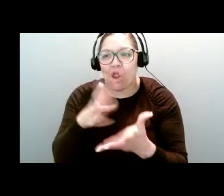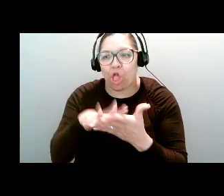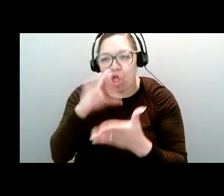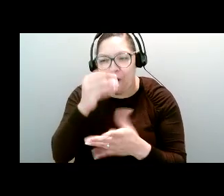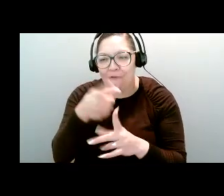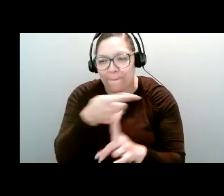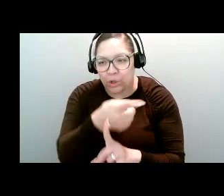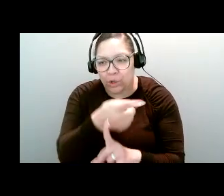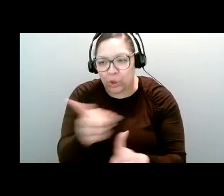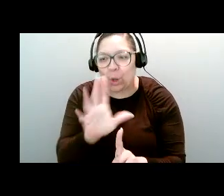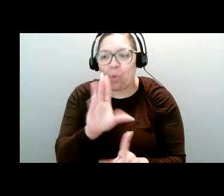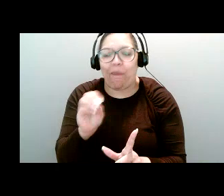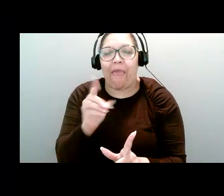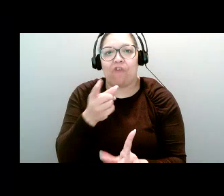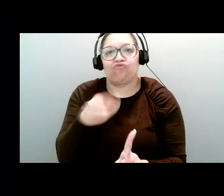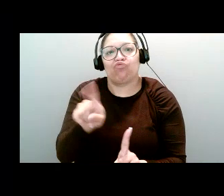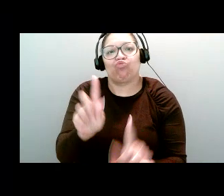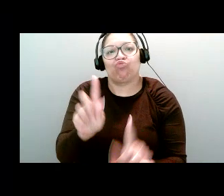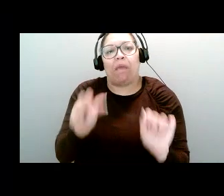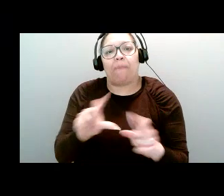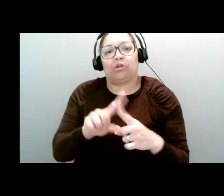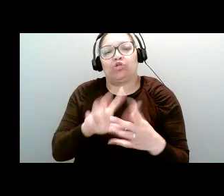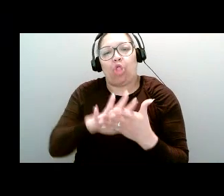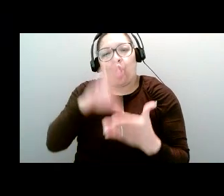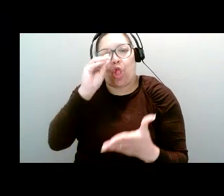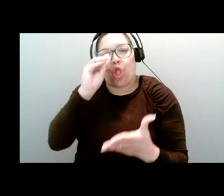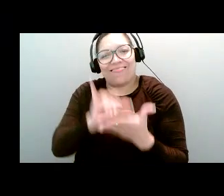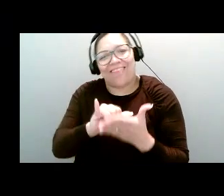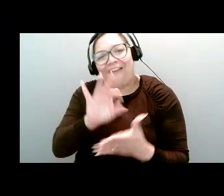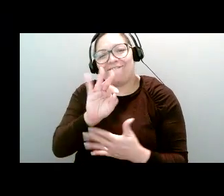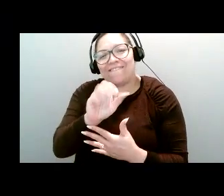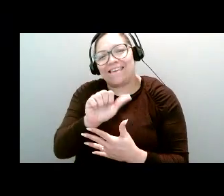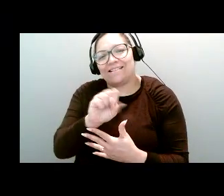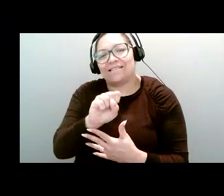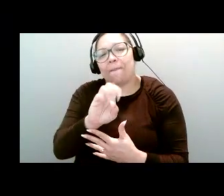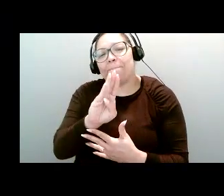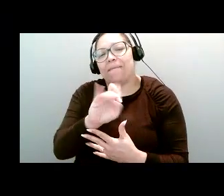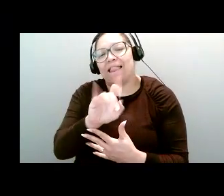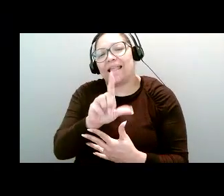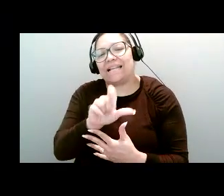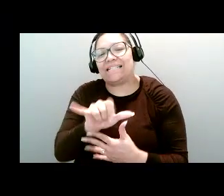feasibility study, how they're conducted for national heritage areas.